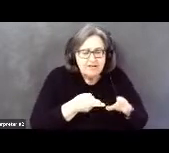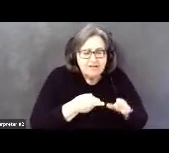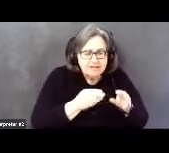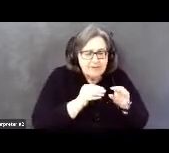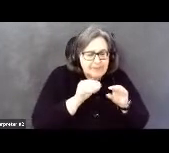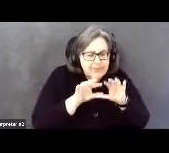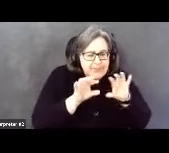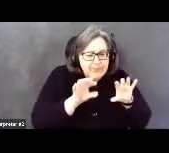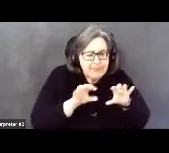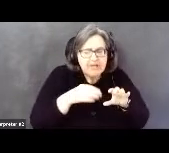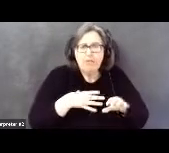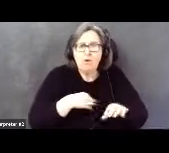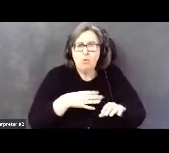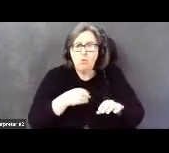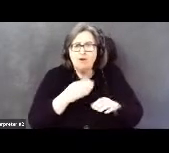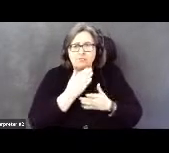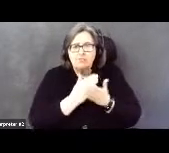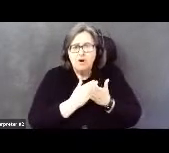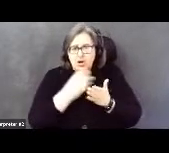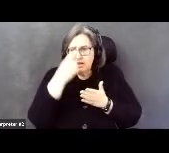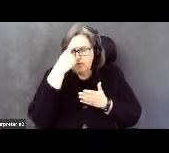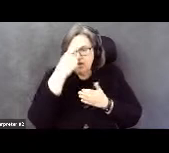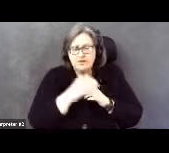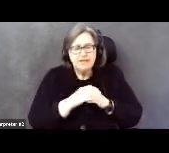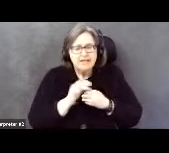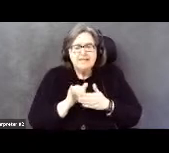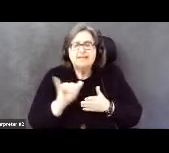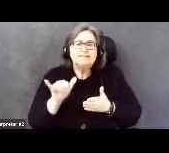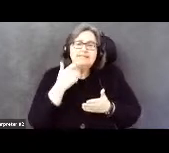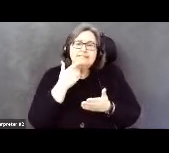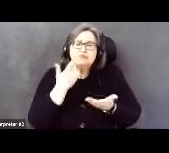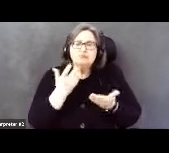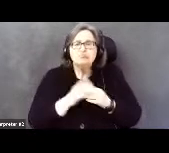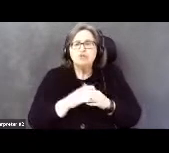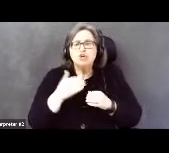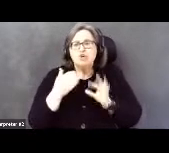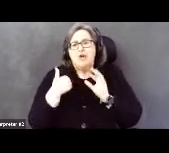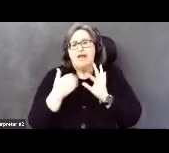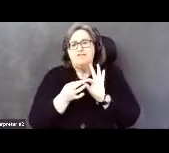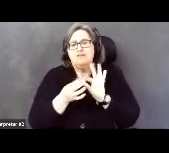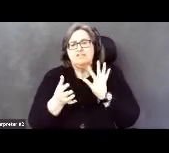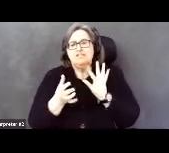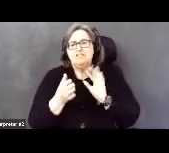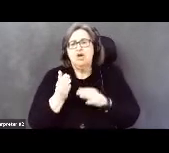usually the white matter of the brain. Which is like saying there's a disconnection between